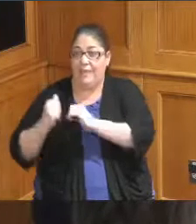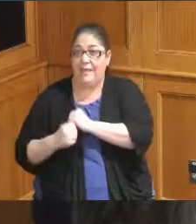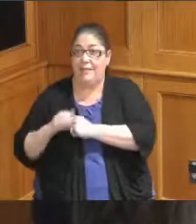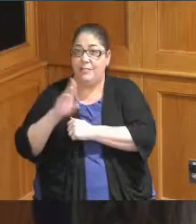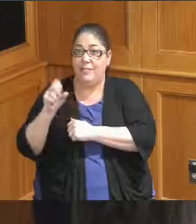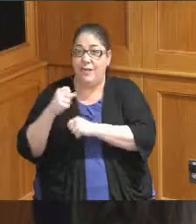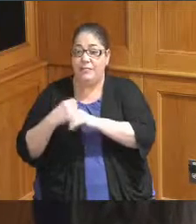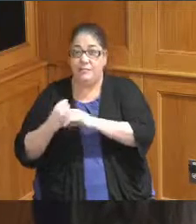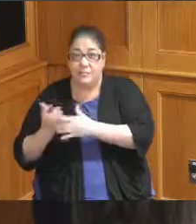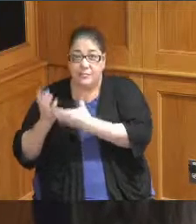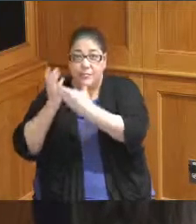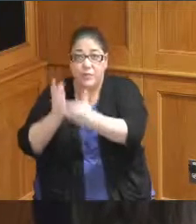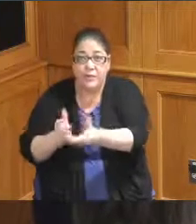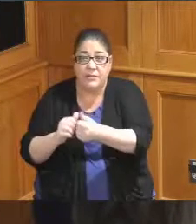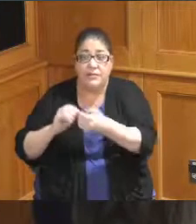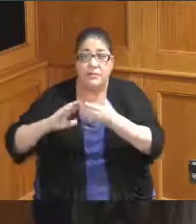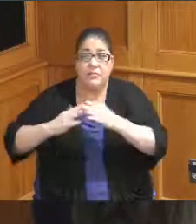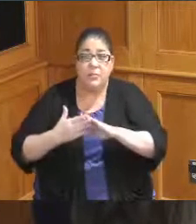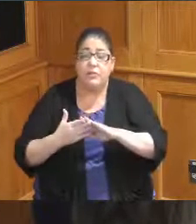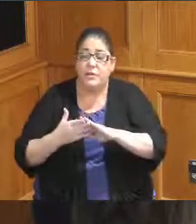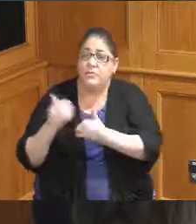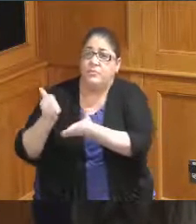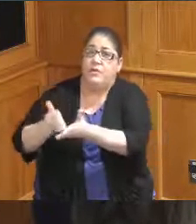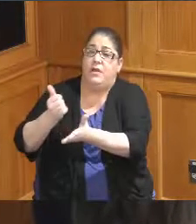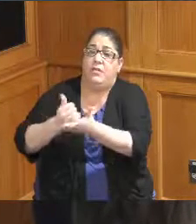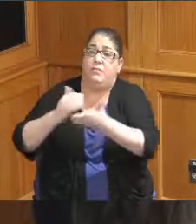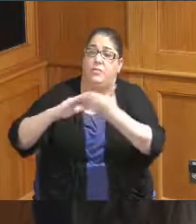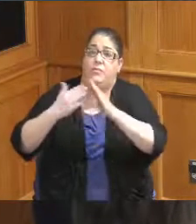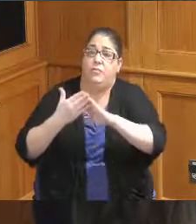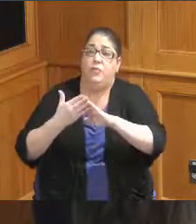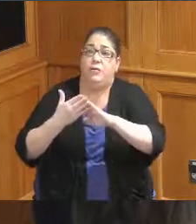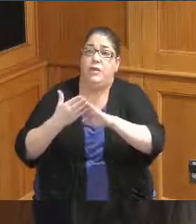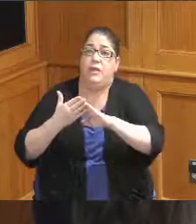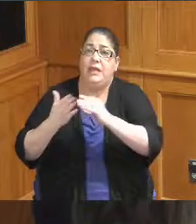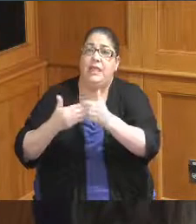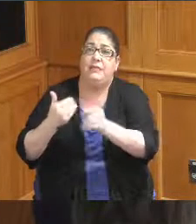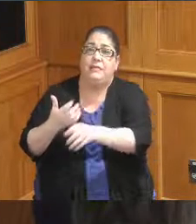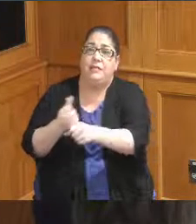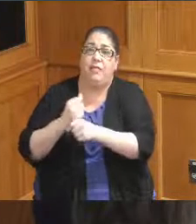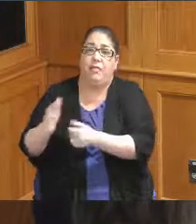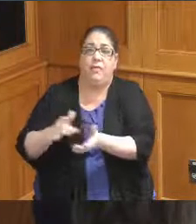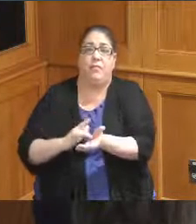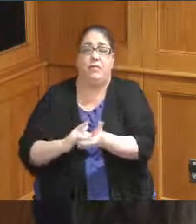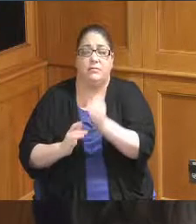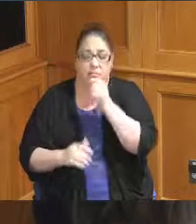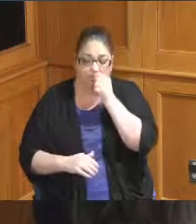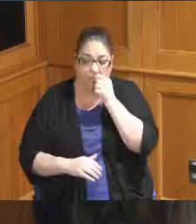into bringing convenience to a lot of people so I know that we might not be able to do all medicines